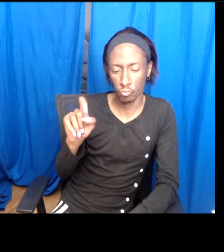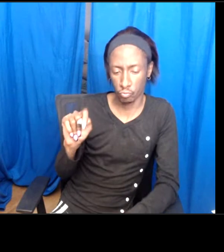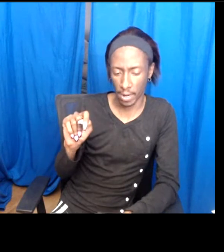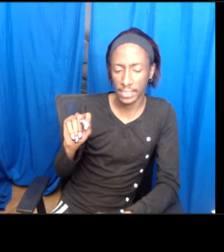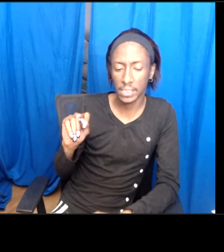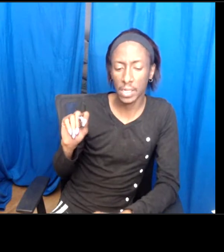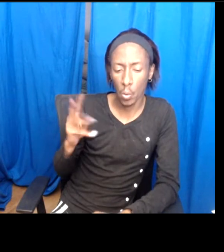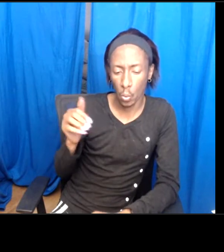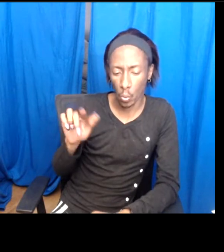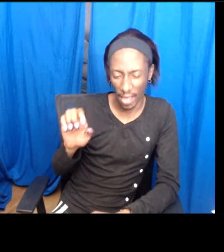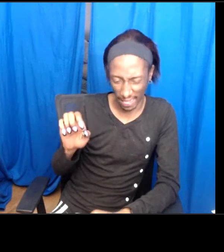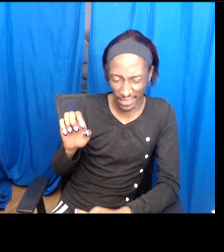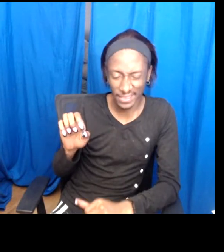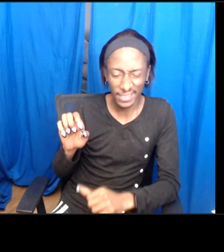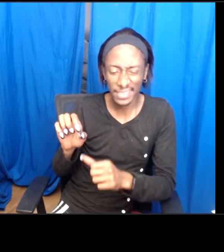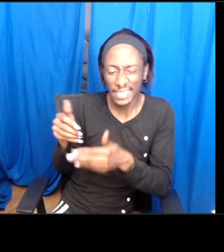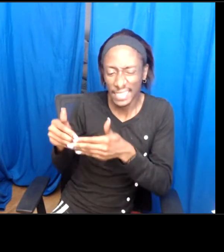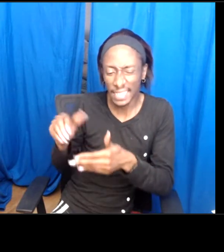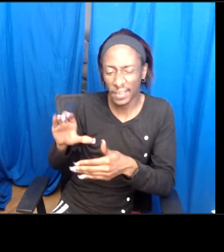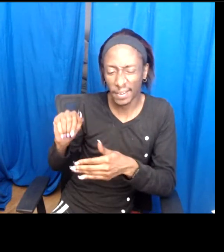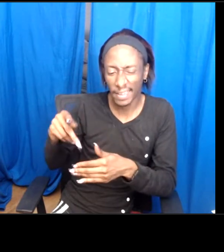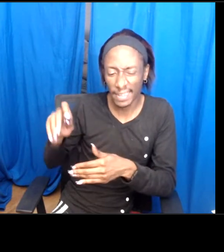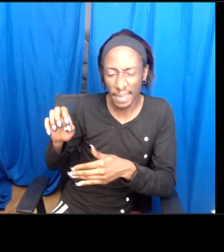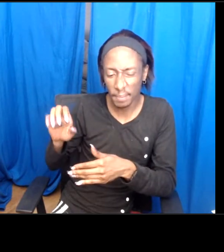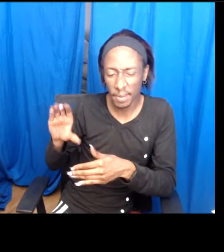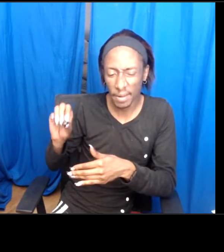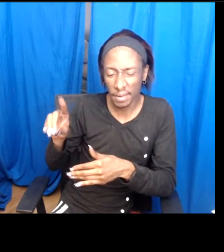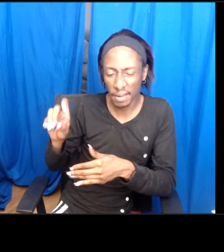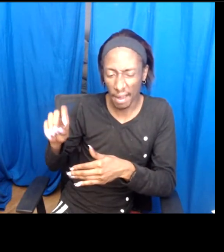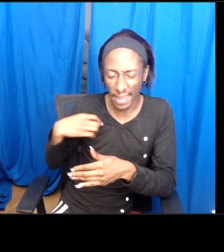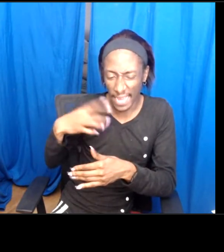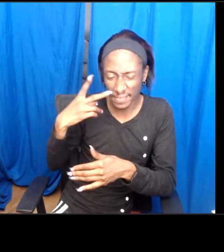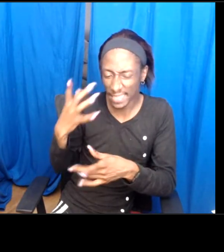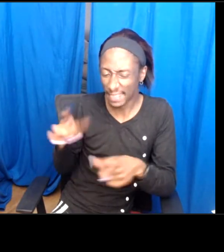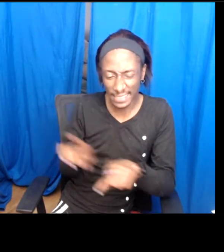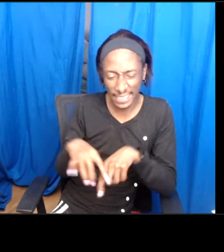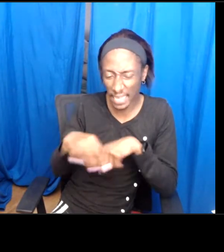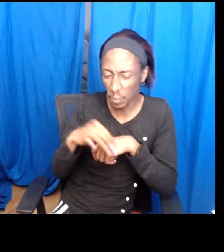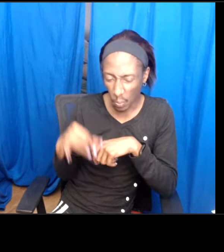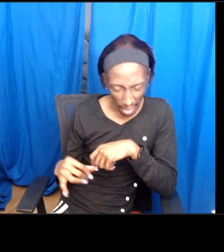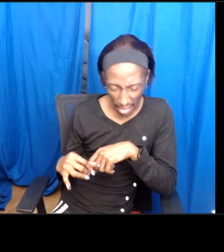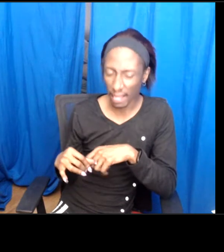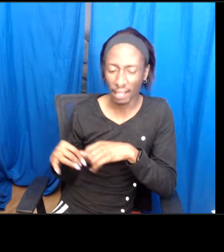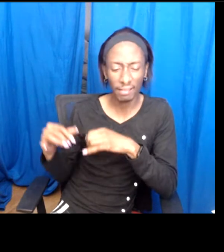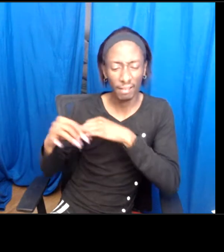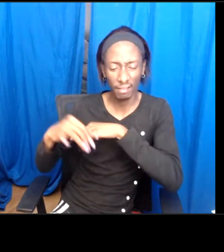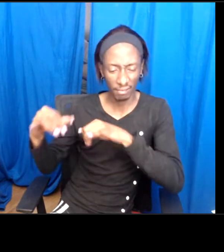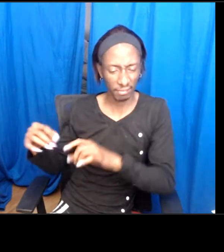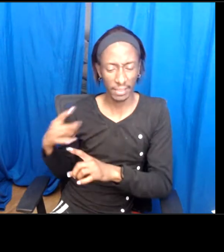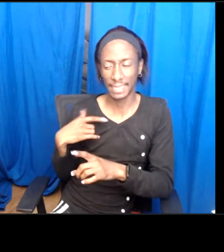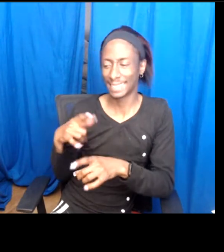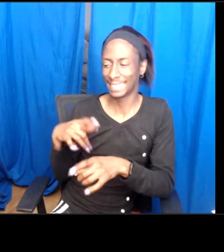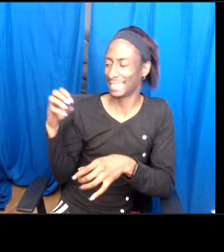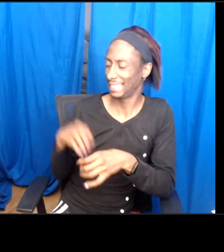Which is the tip of Cape Cod. I've seen that same bowhead in with right whales in the gulf of... I'm sorry, in the Great South Channel,